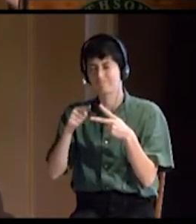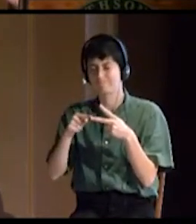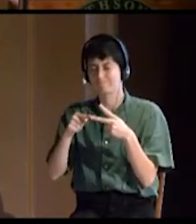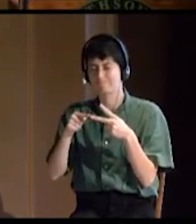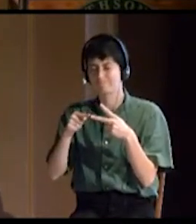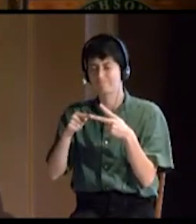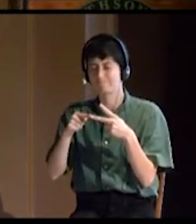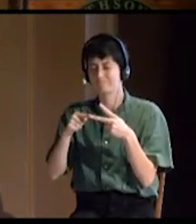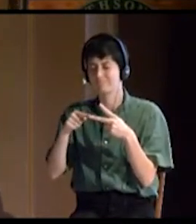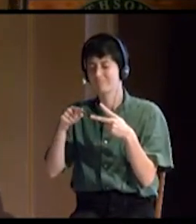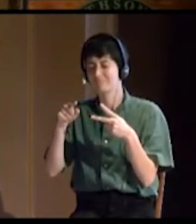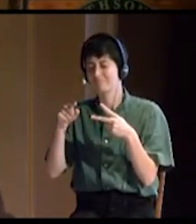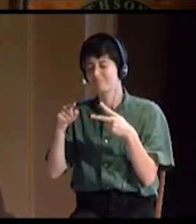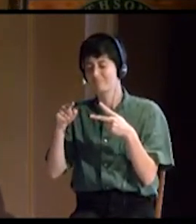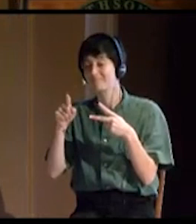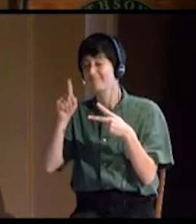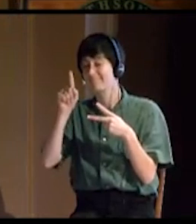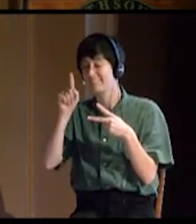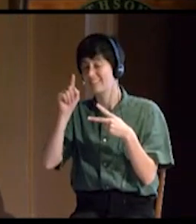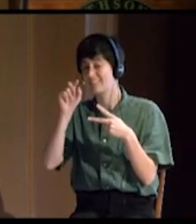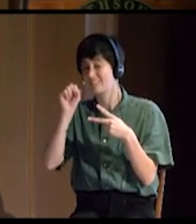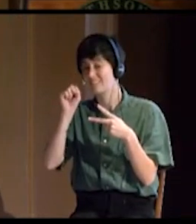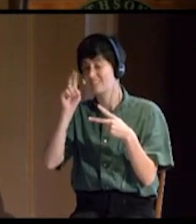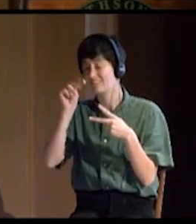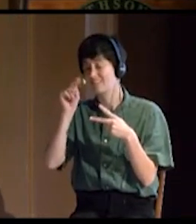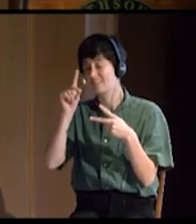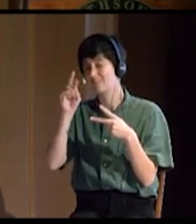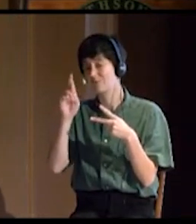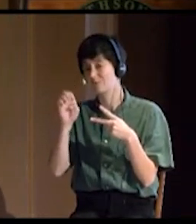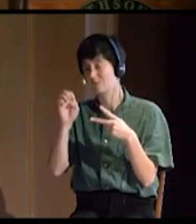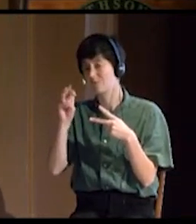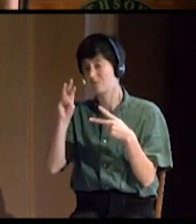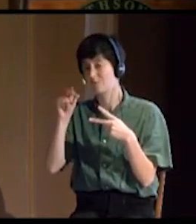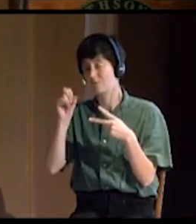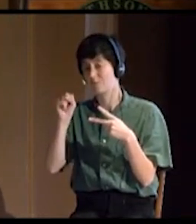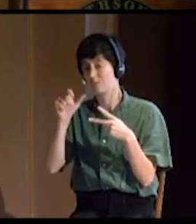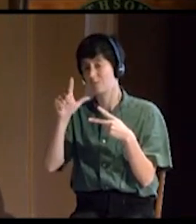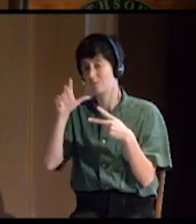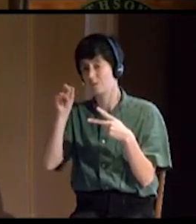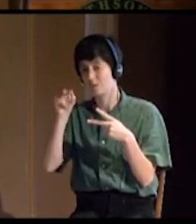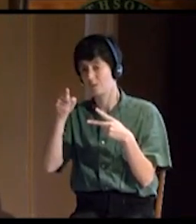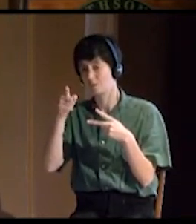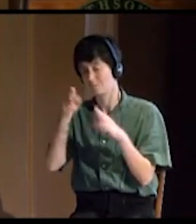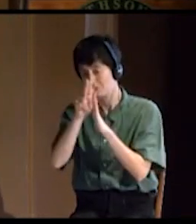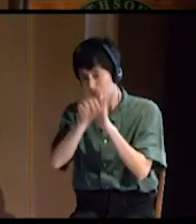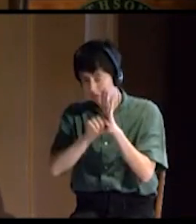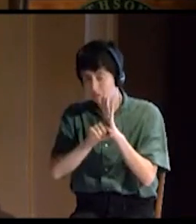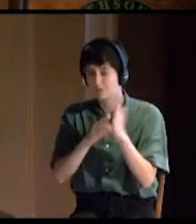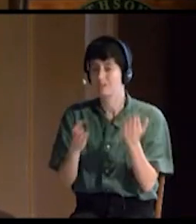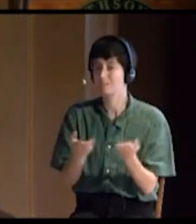who was an undergraduate and HRE intern here who's here presenting her work at Botany 2023